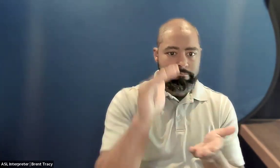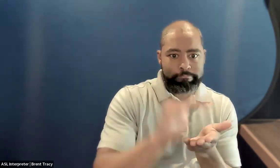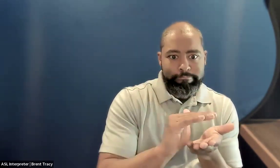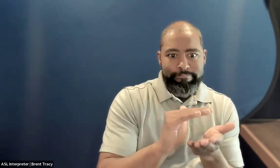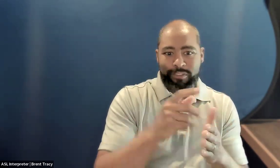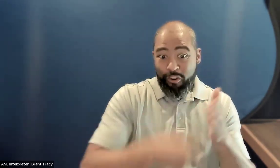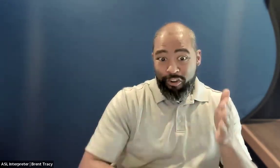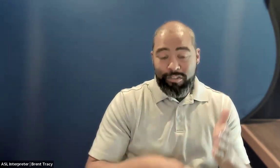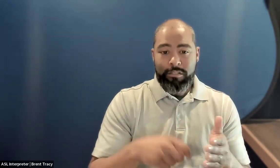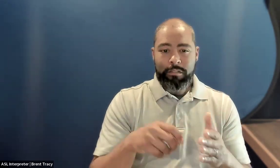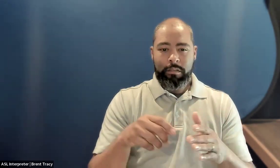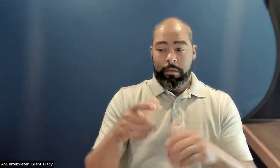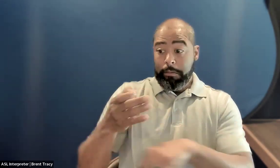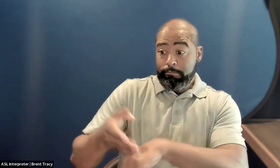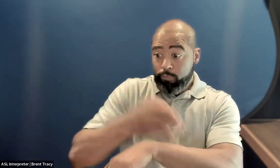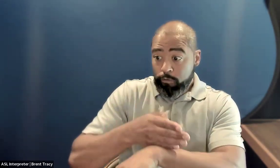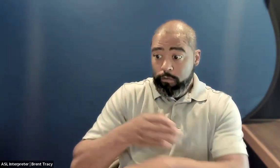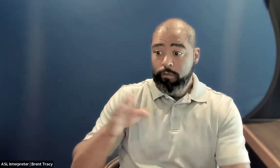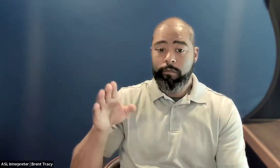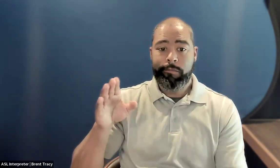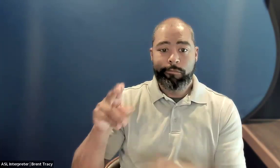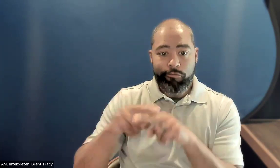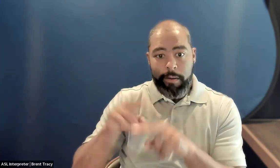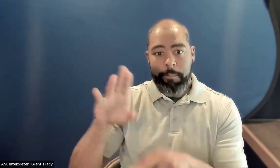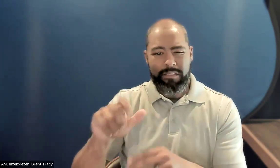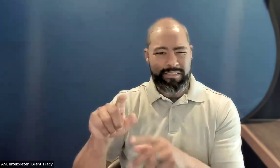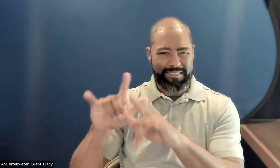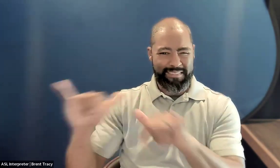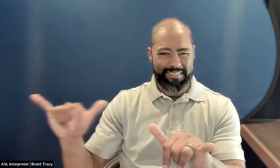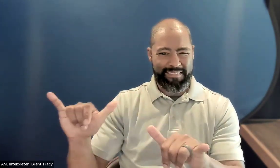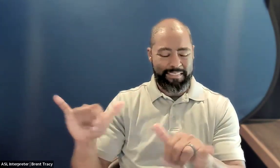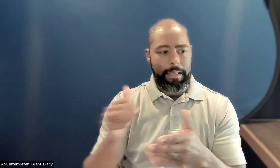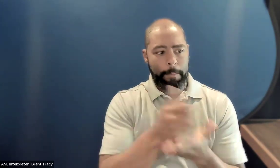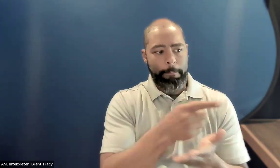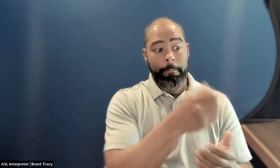putting out more language and more specific methodology in the future.